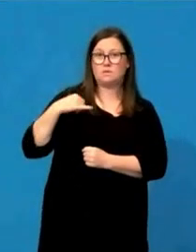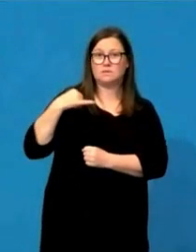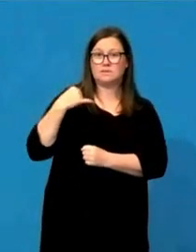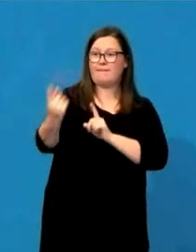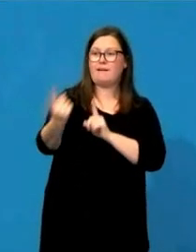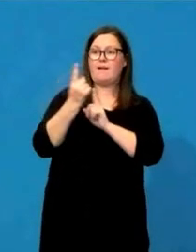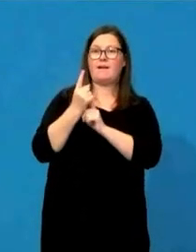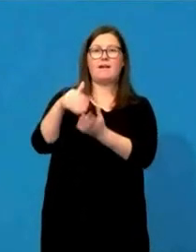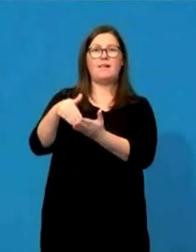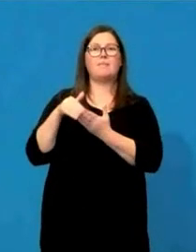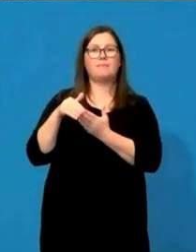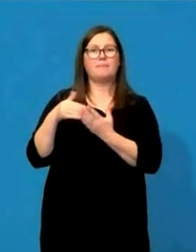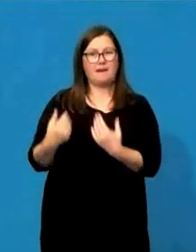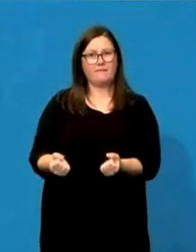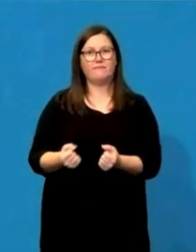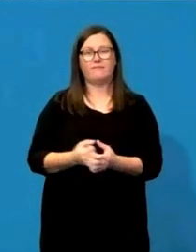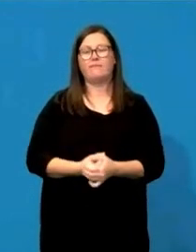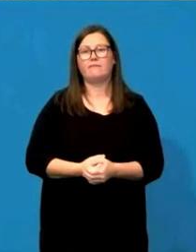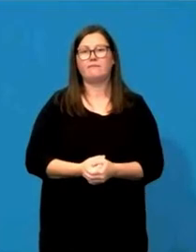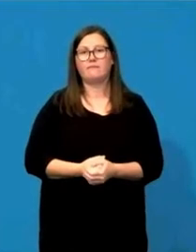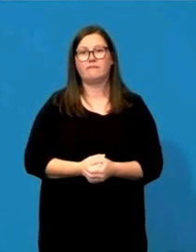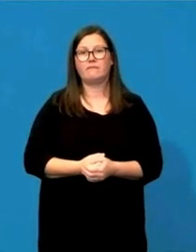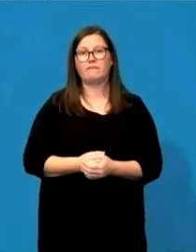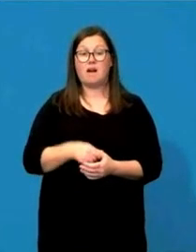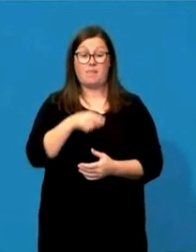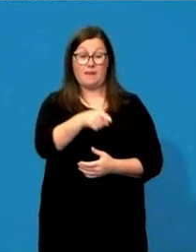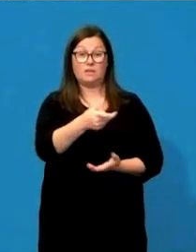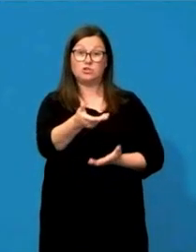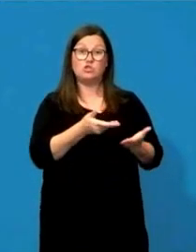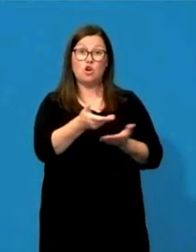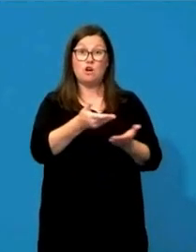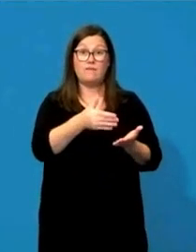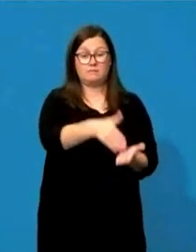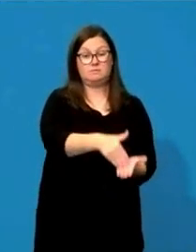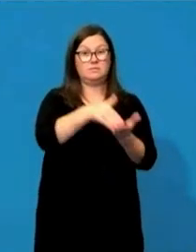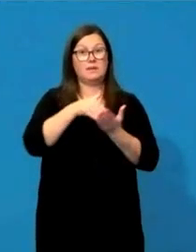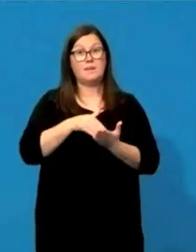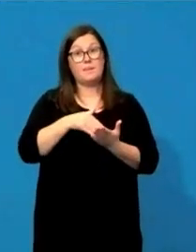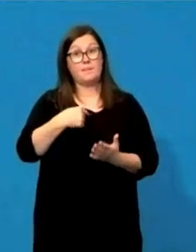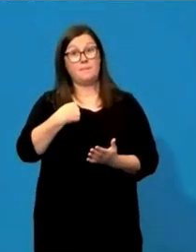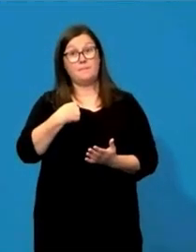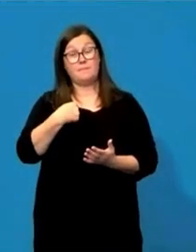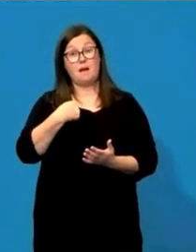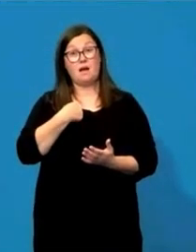They have also supported us with extending our - our home.